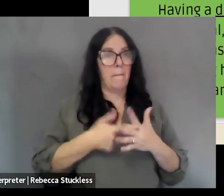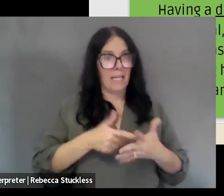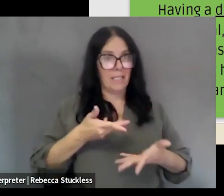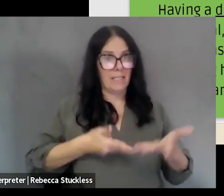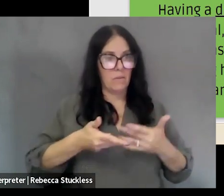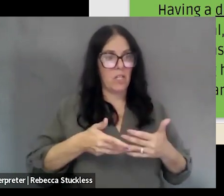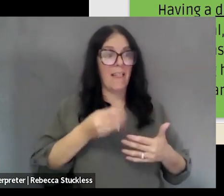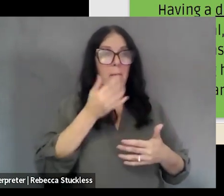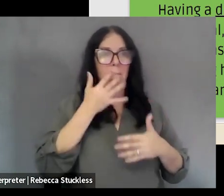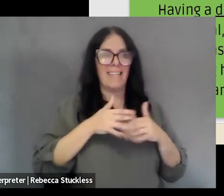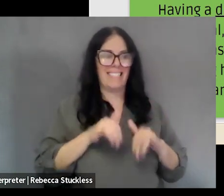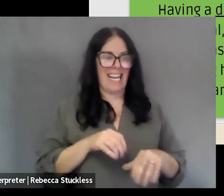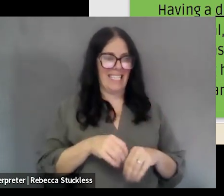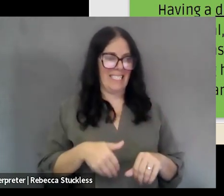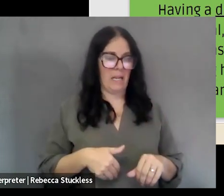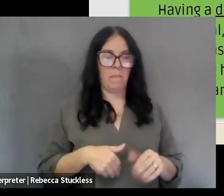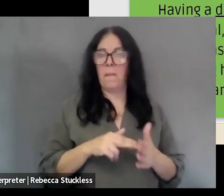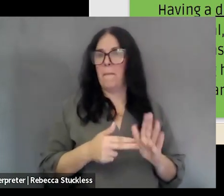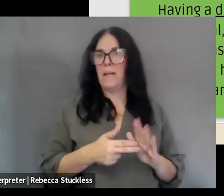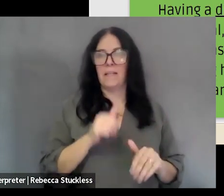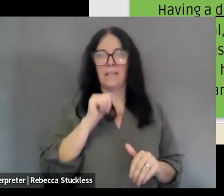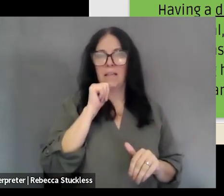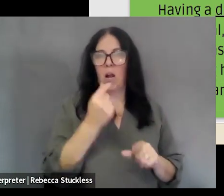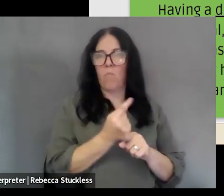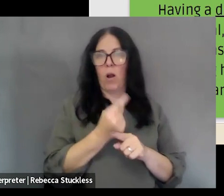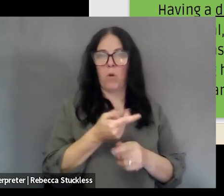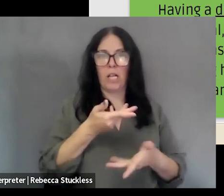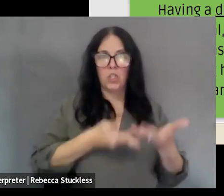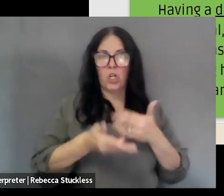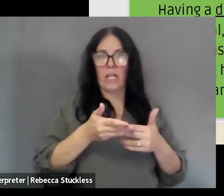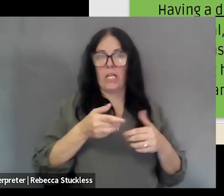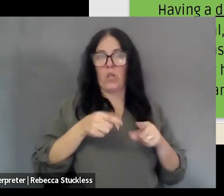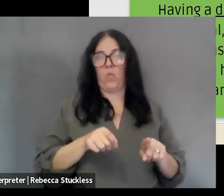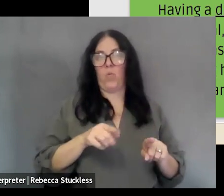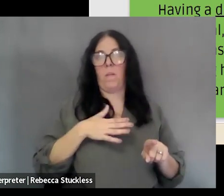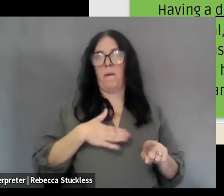in the stomach which means that it's not properly circulating throughout the body, not enough is